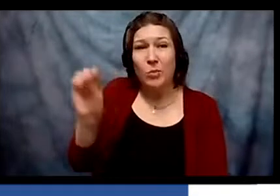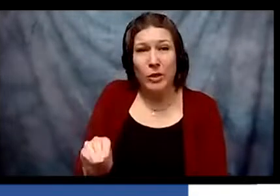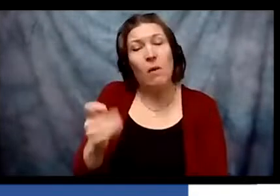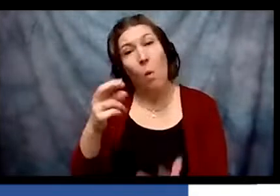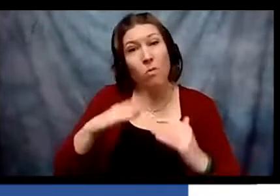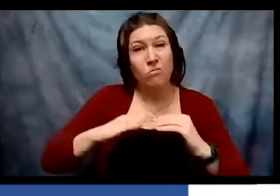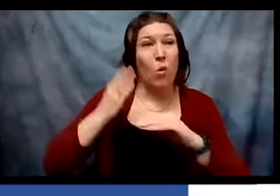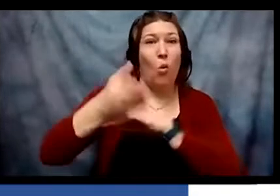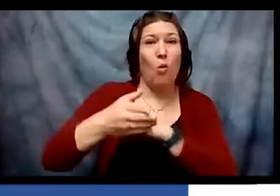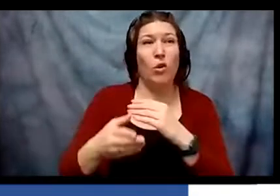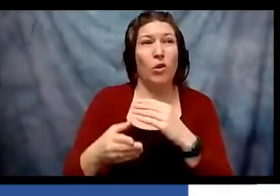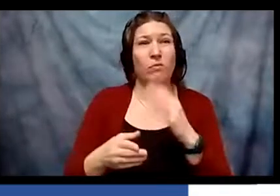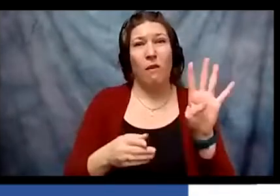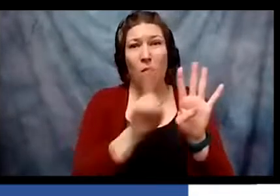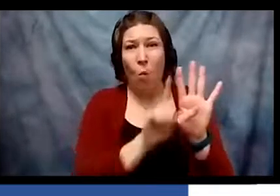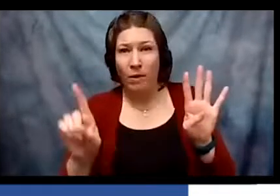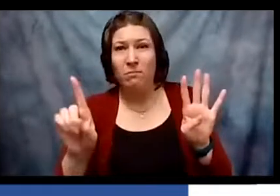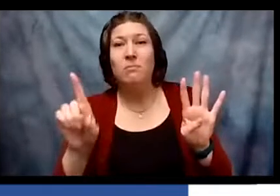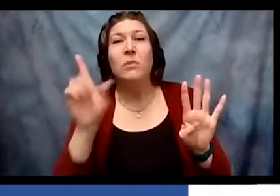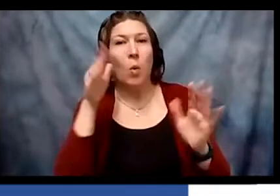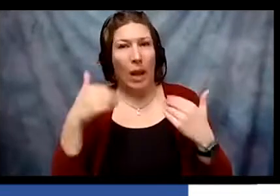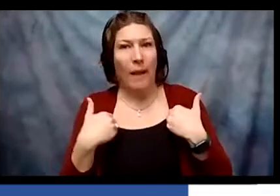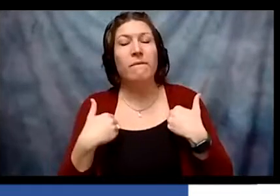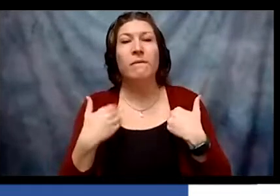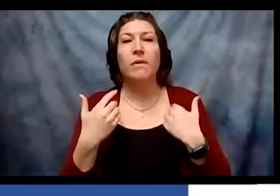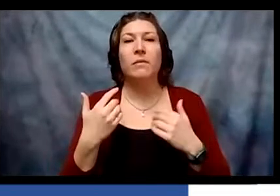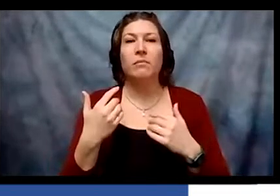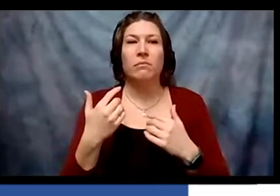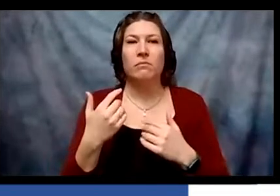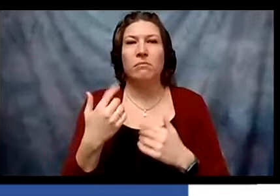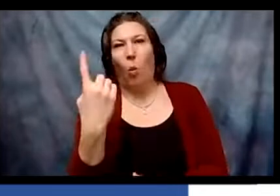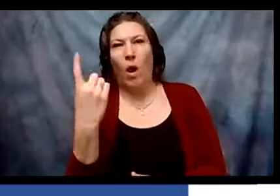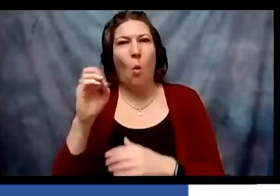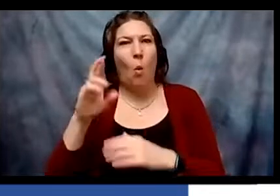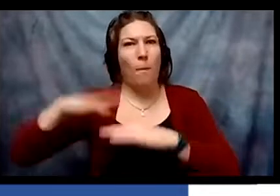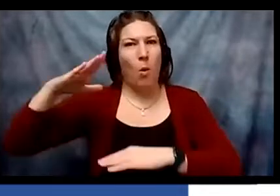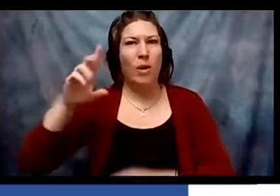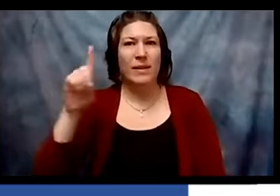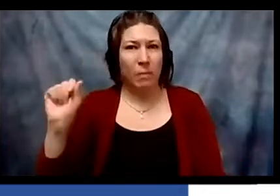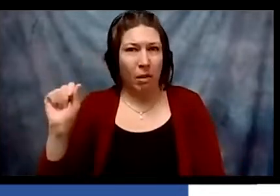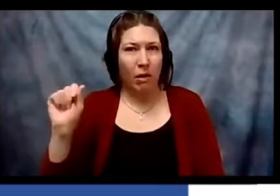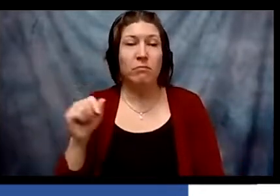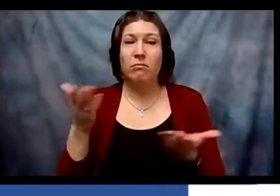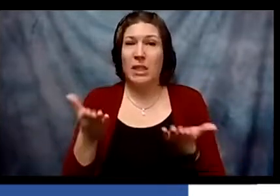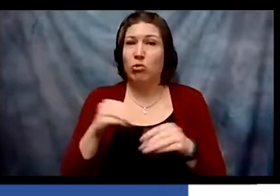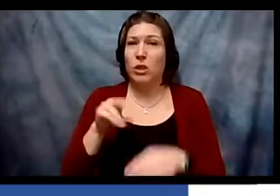1 in 4 adults has at least one disability in the United States. In addition, over 50%